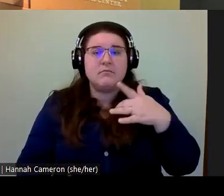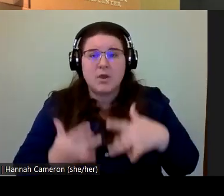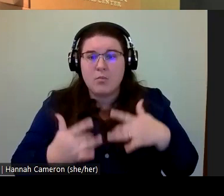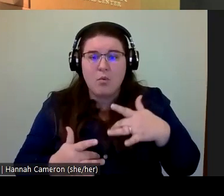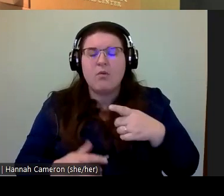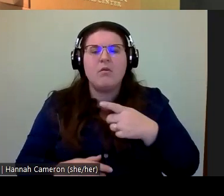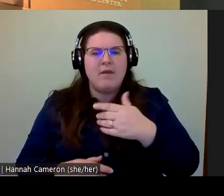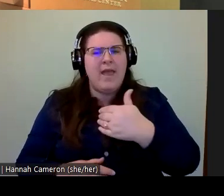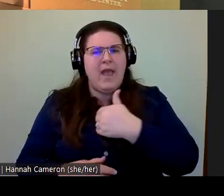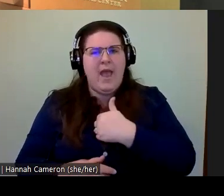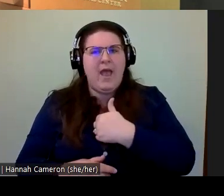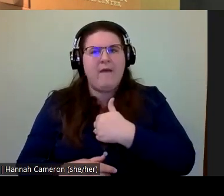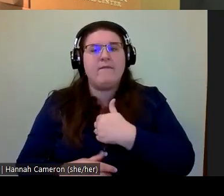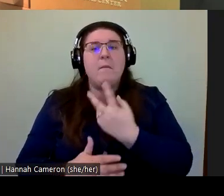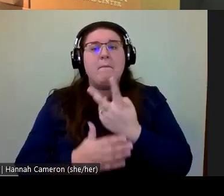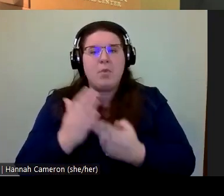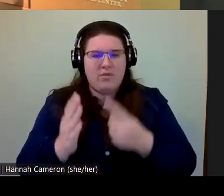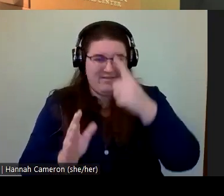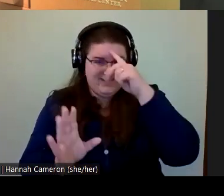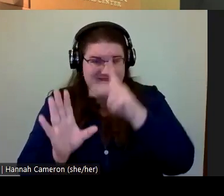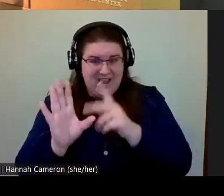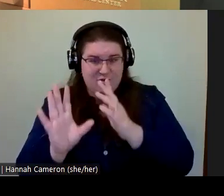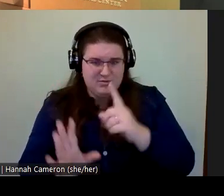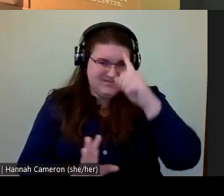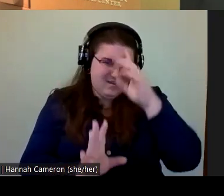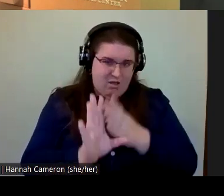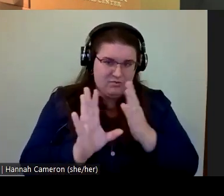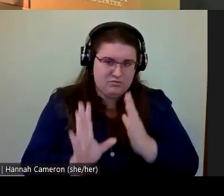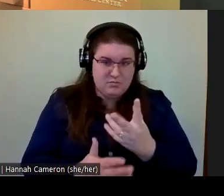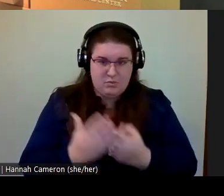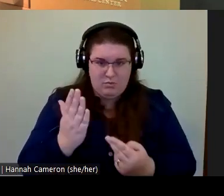ay anoc psychologist with the one exception these were all rural clinics so all of the Care was